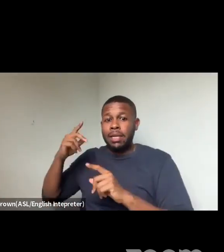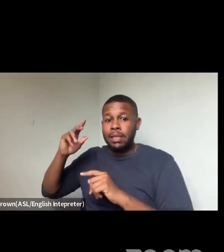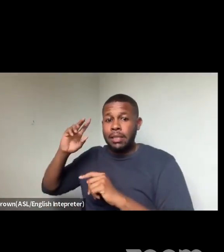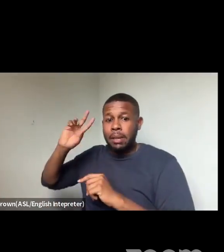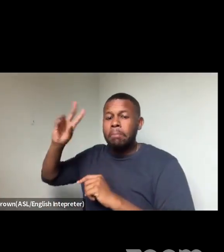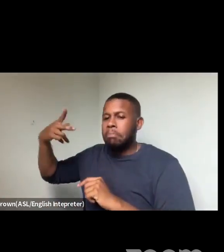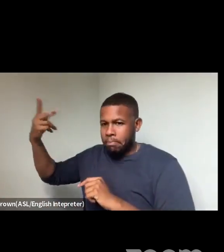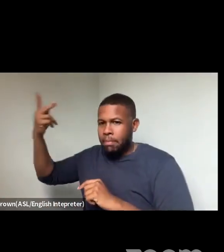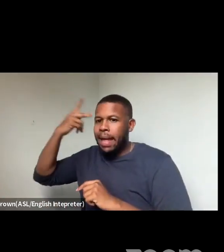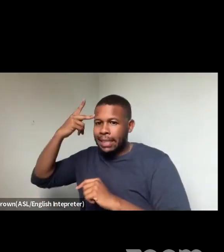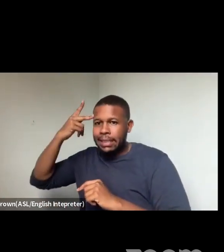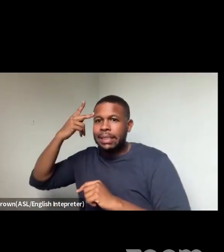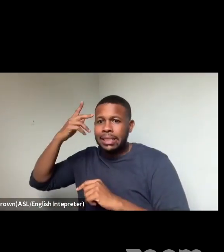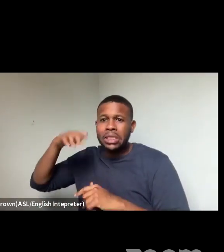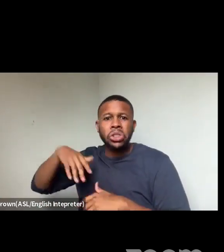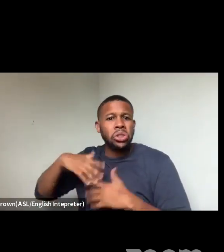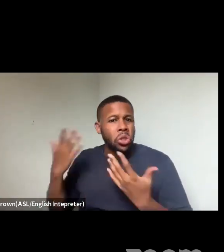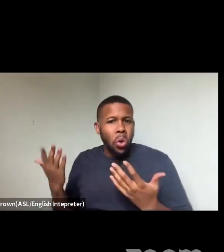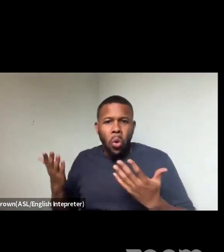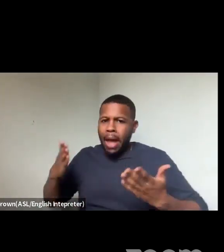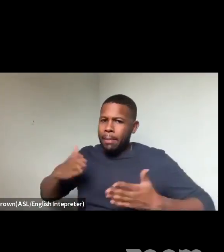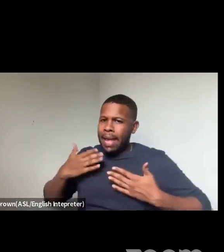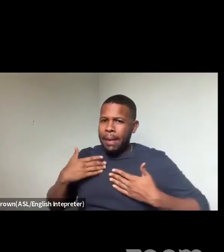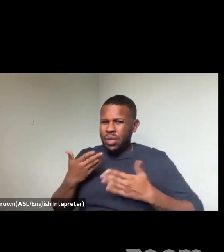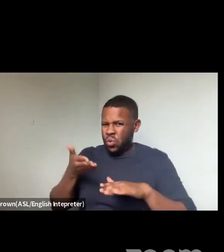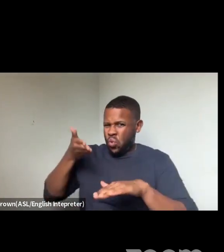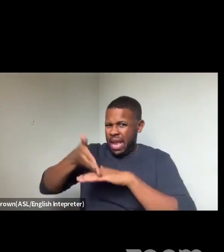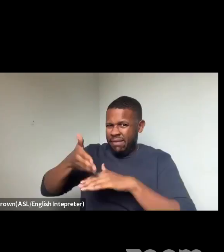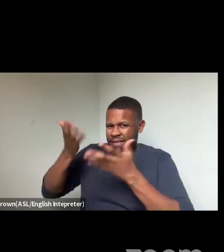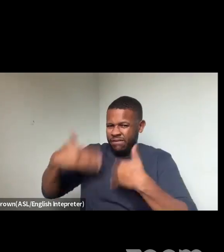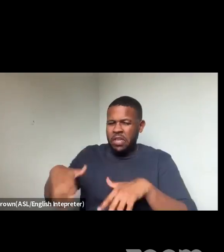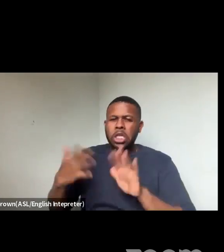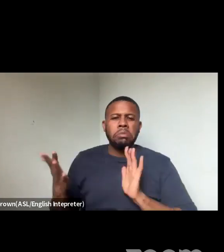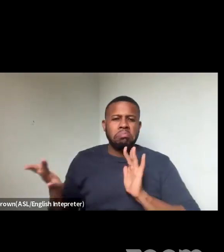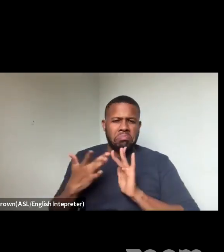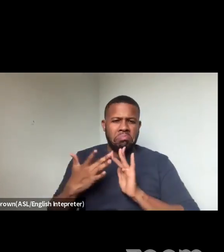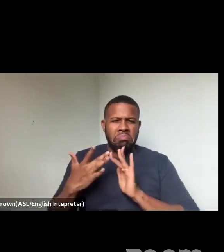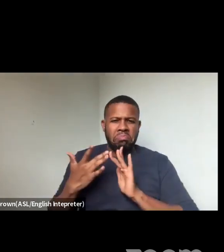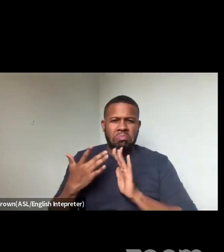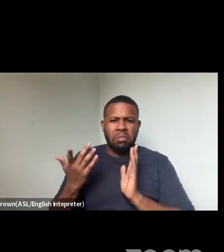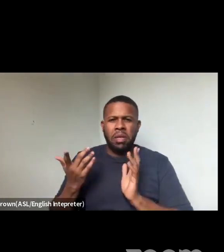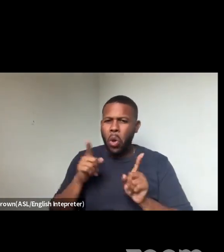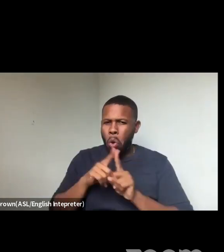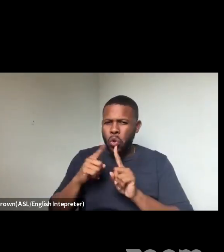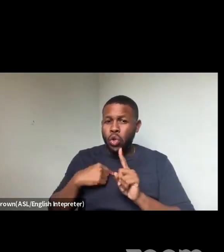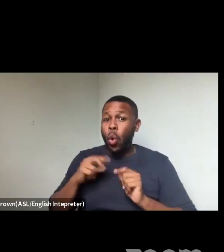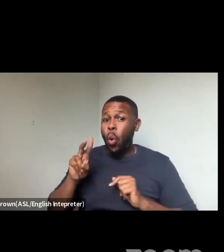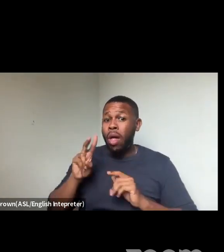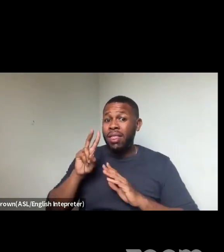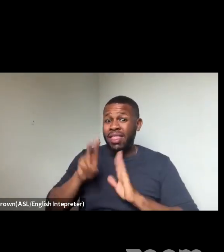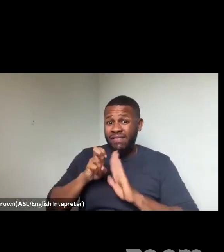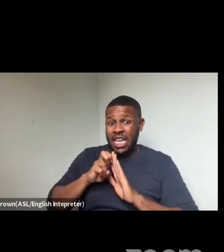group of action plans that articulate what we think is possible. We have to balance